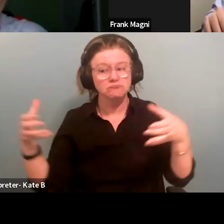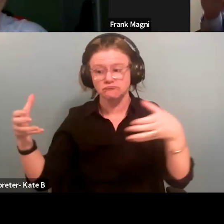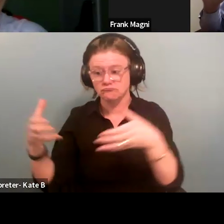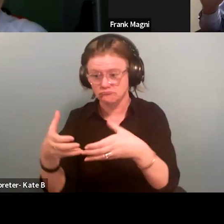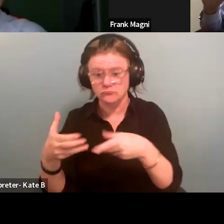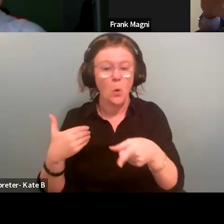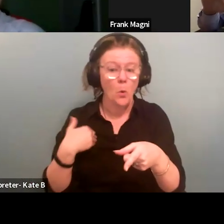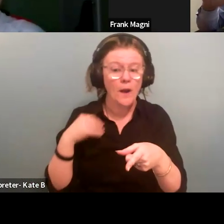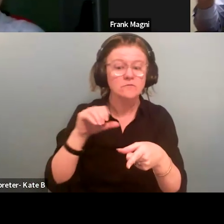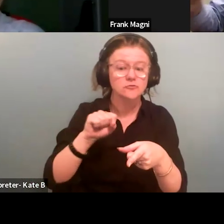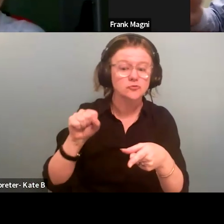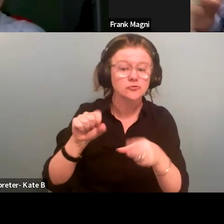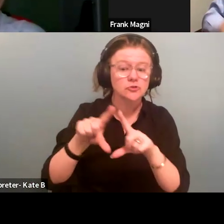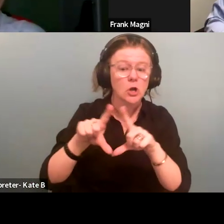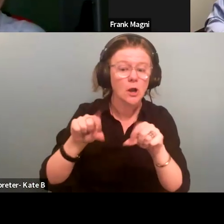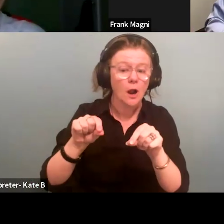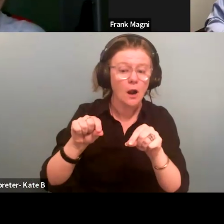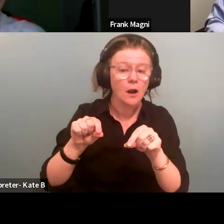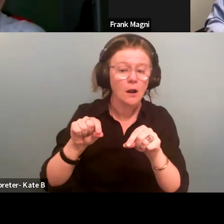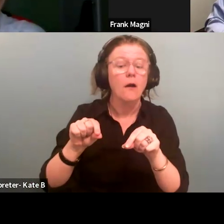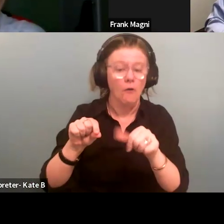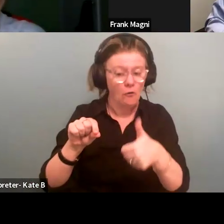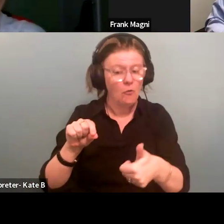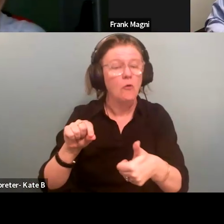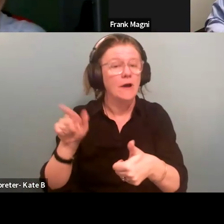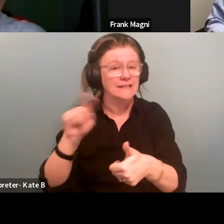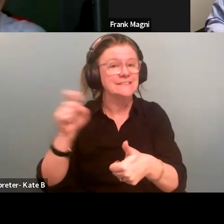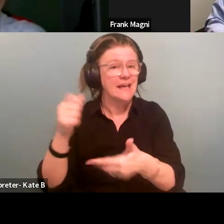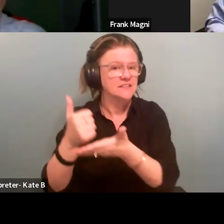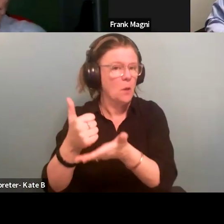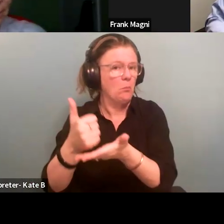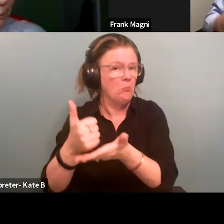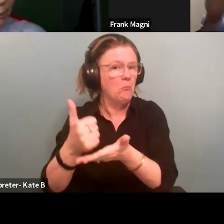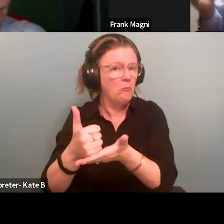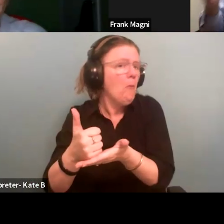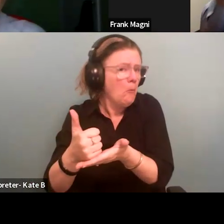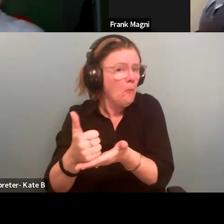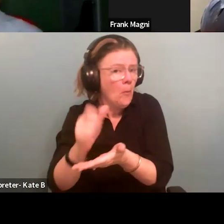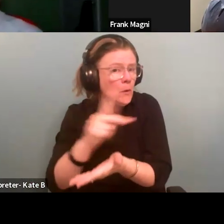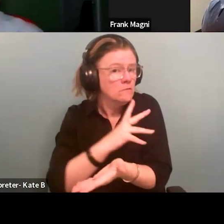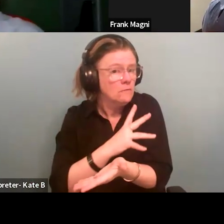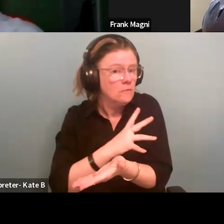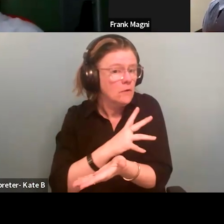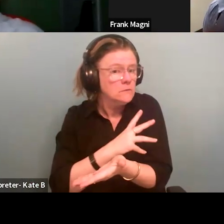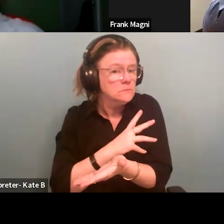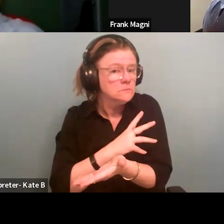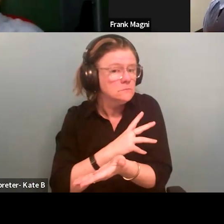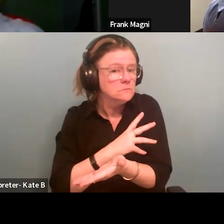card in order to give them tax preparation help. And sometimes we'll talk about how that's a requirement.